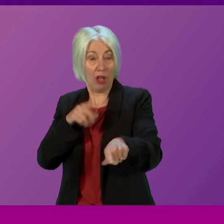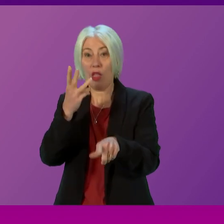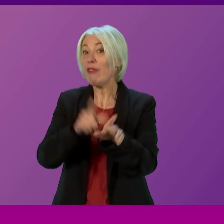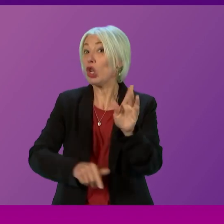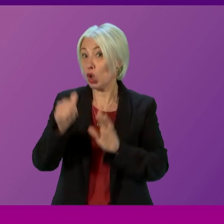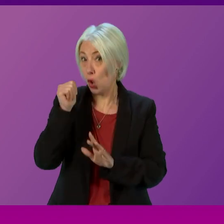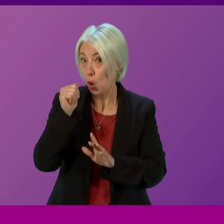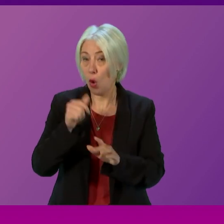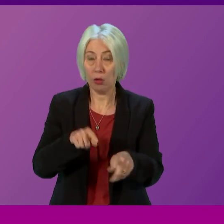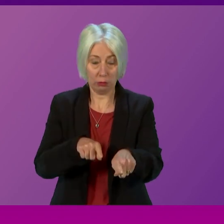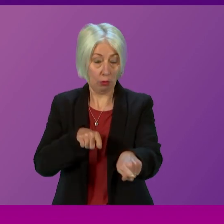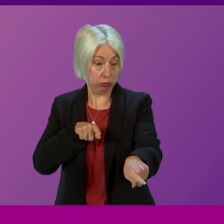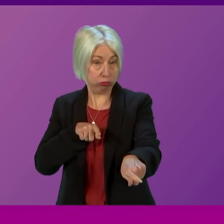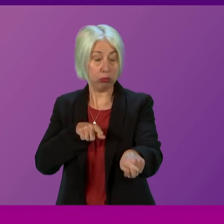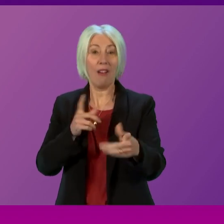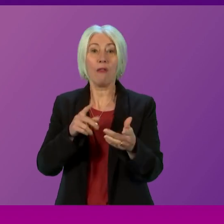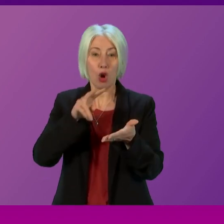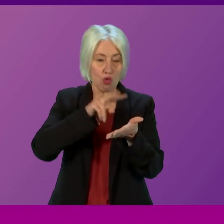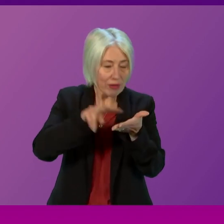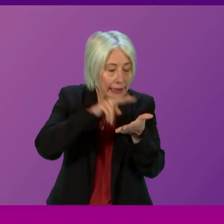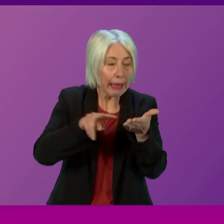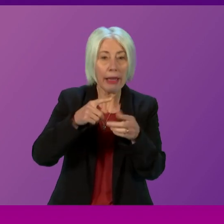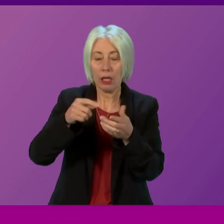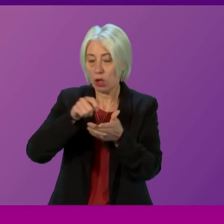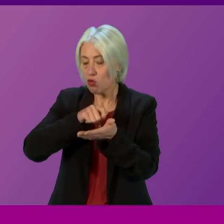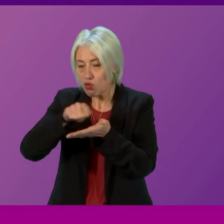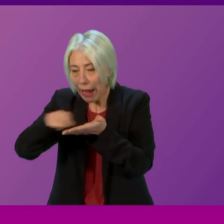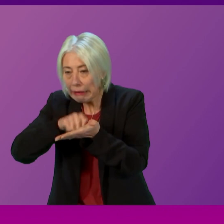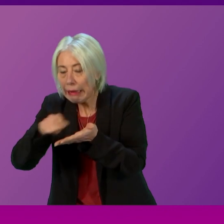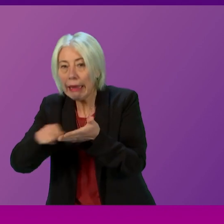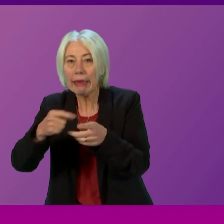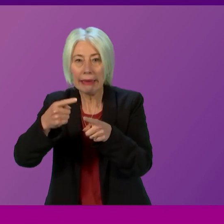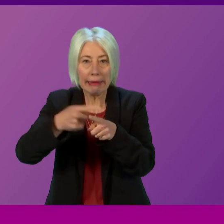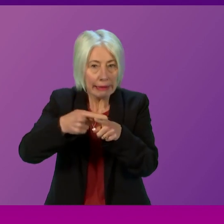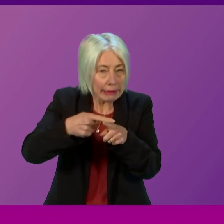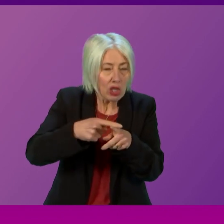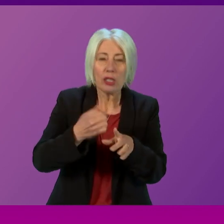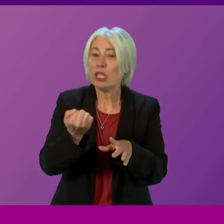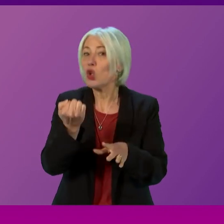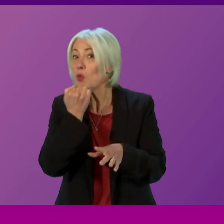That is the case for reading, writing, literacy and numeracy. The attainment